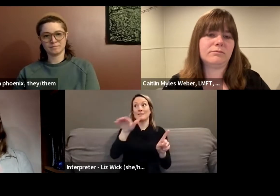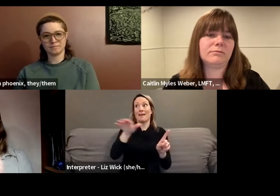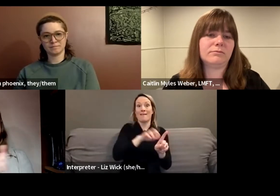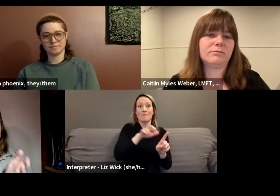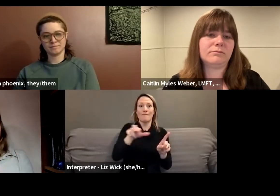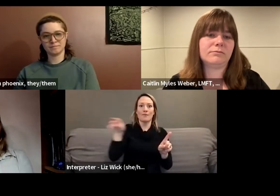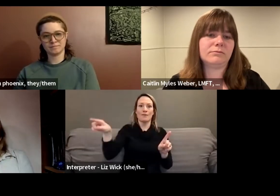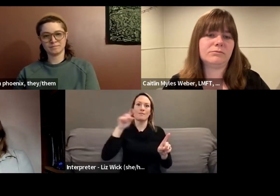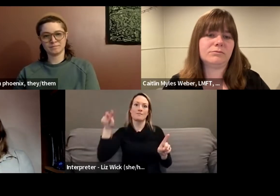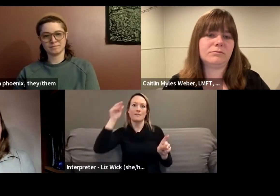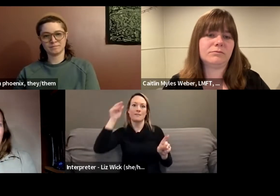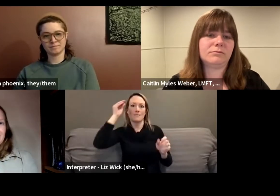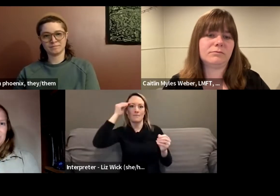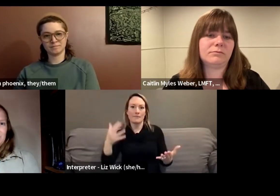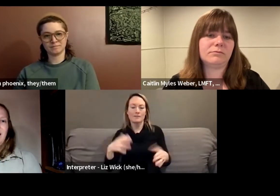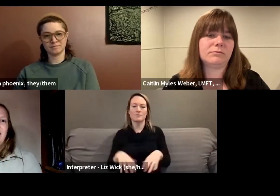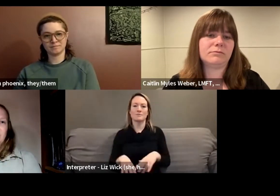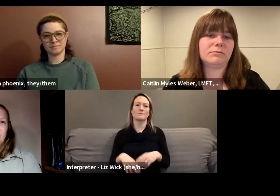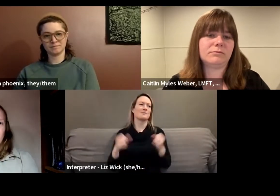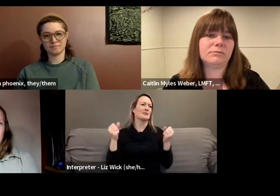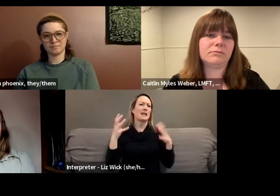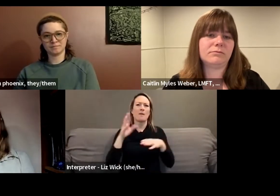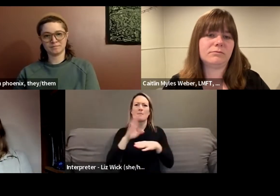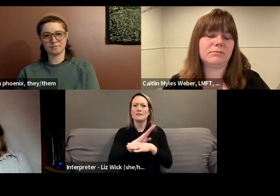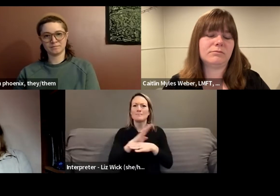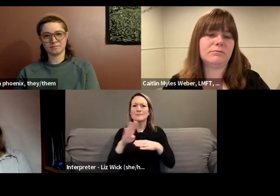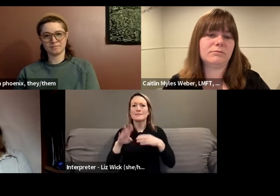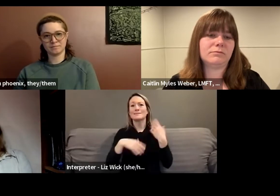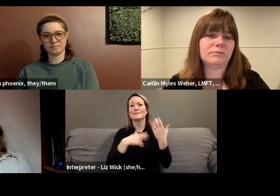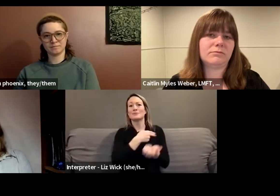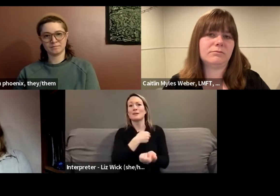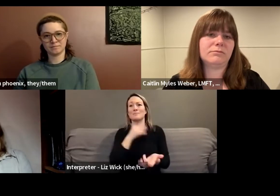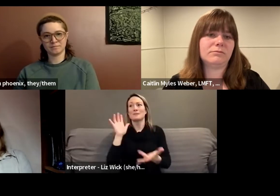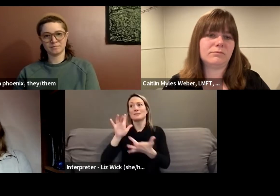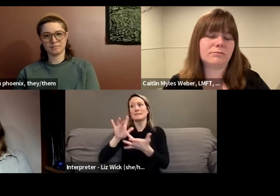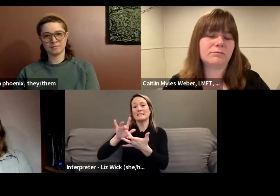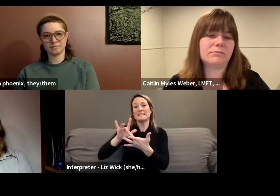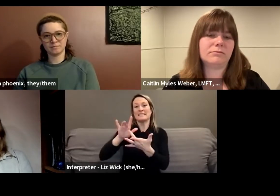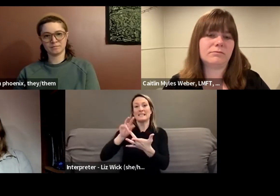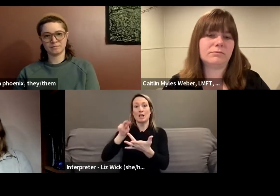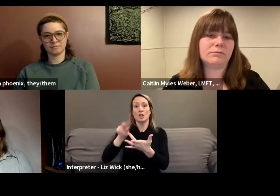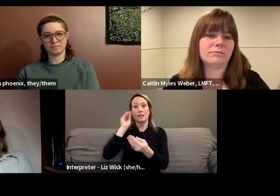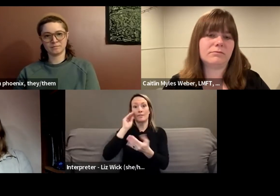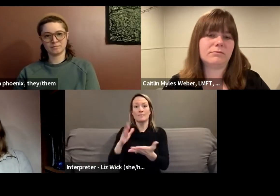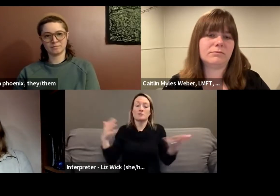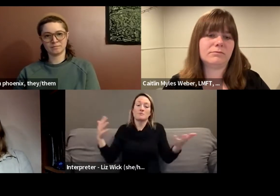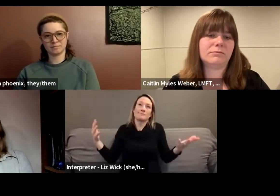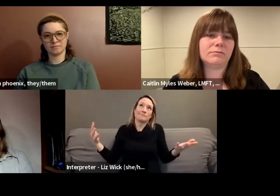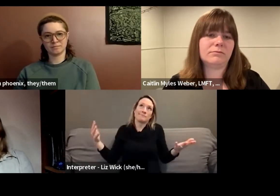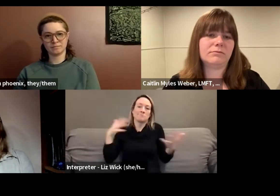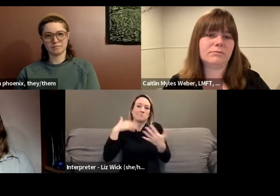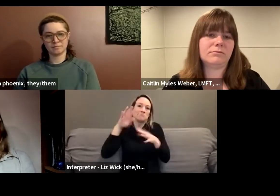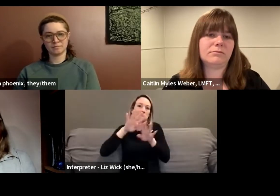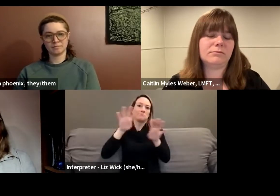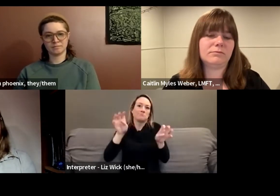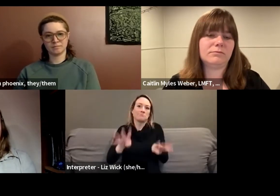How many businesses or hospitals that actually reach out is another thing. But at least the client doesn't have to feel the full burden